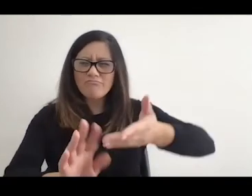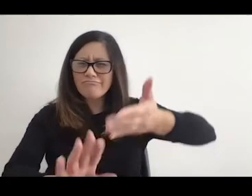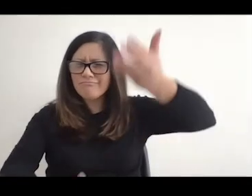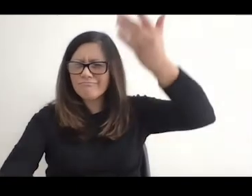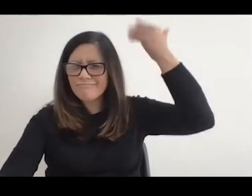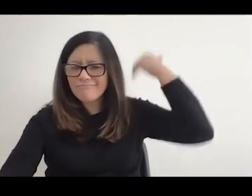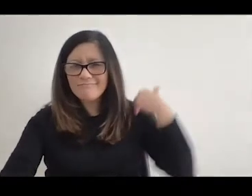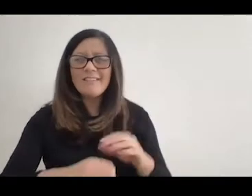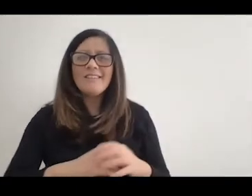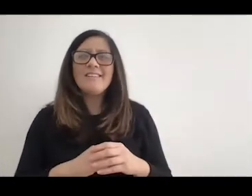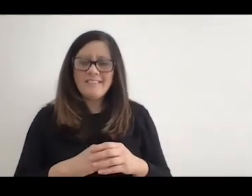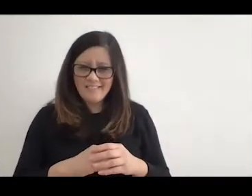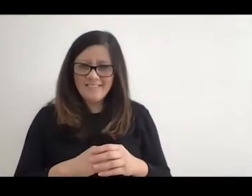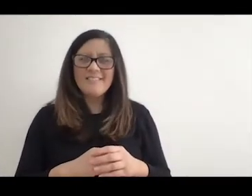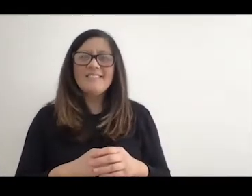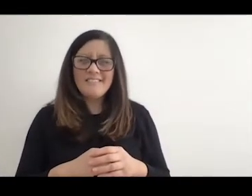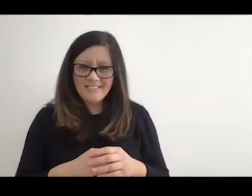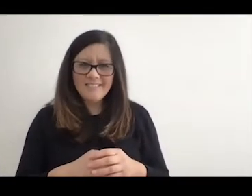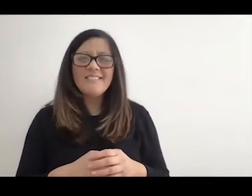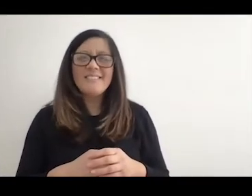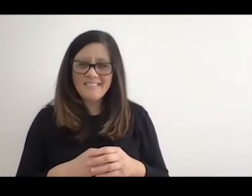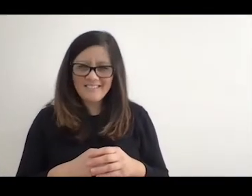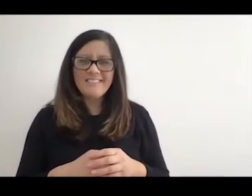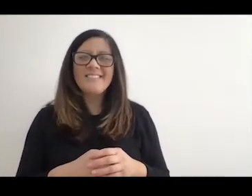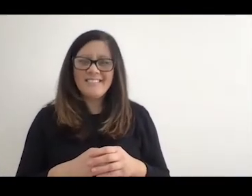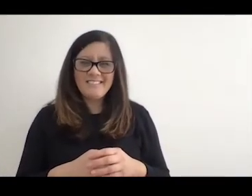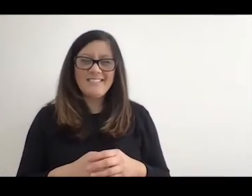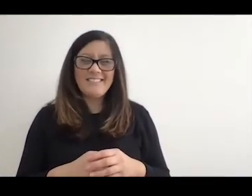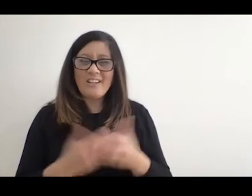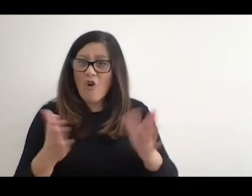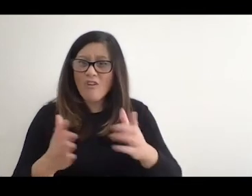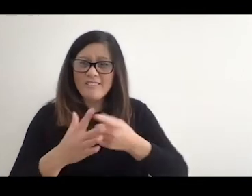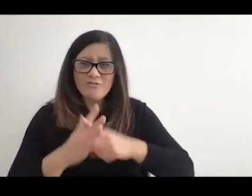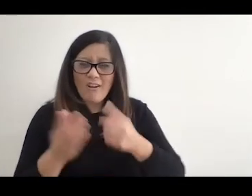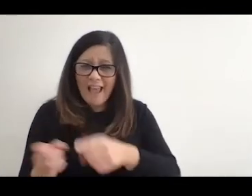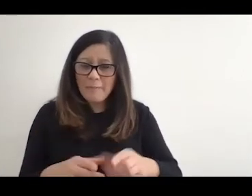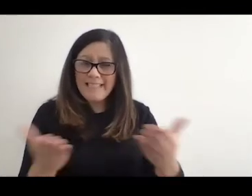happening here, it was happening in different parts of the world.